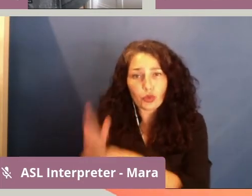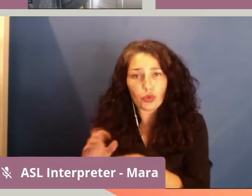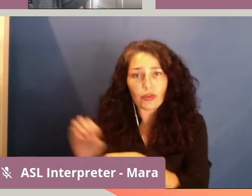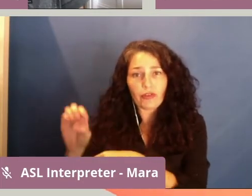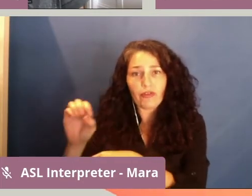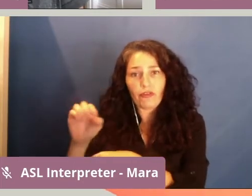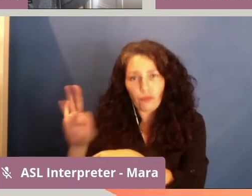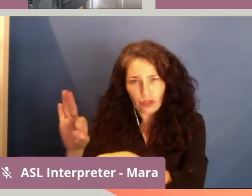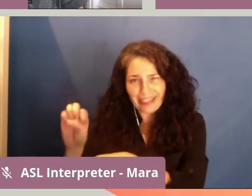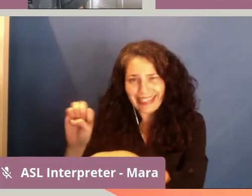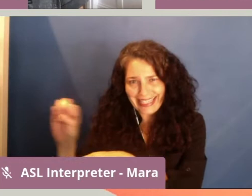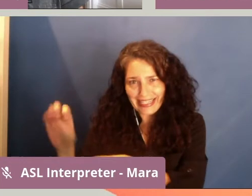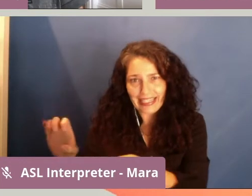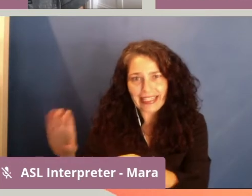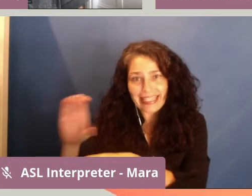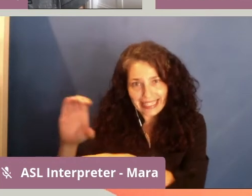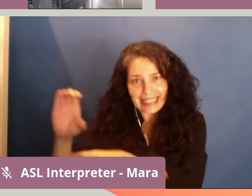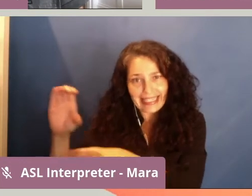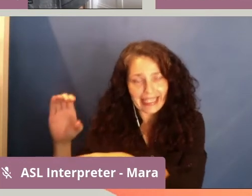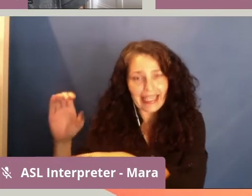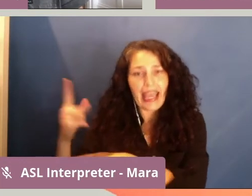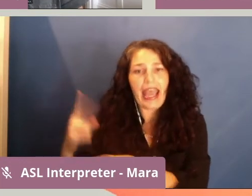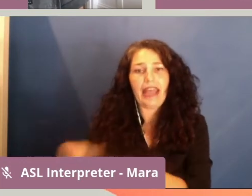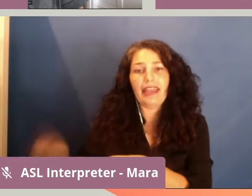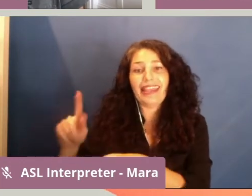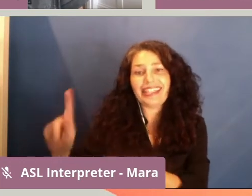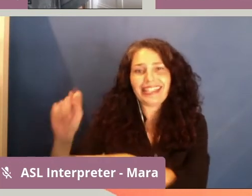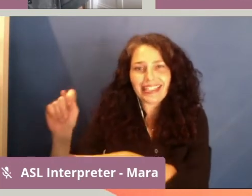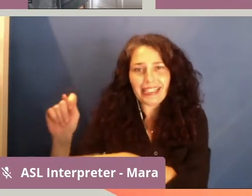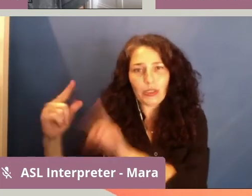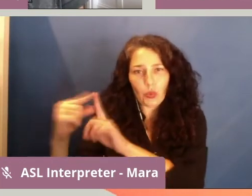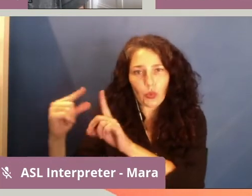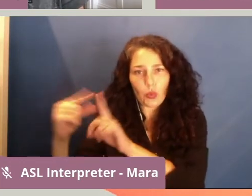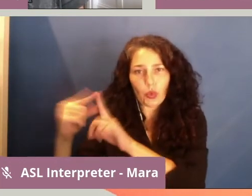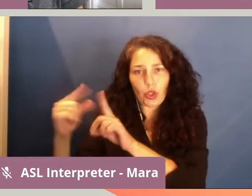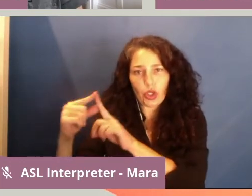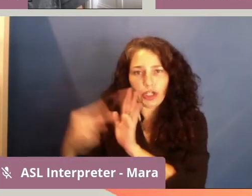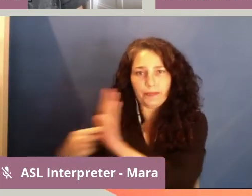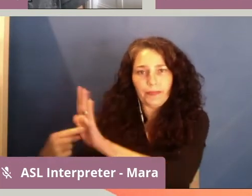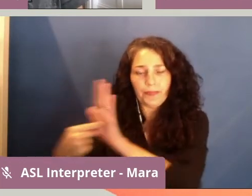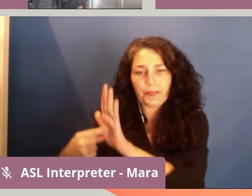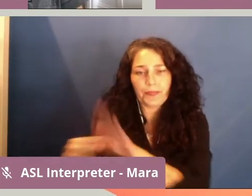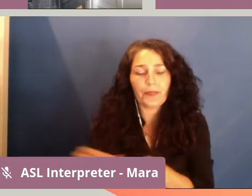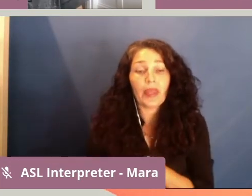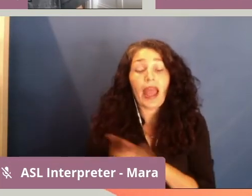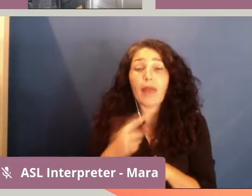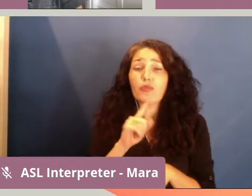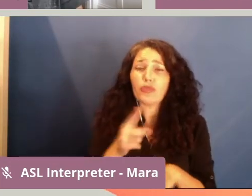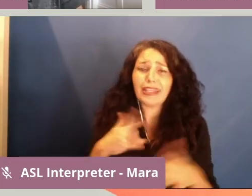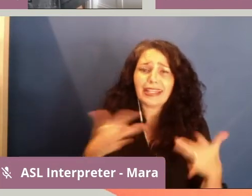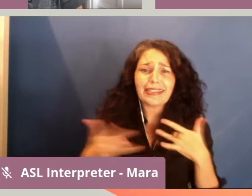"Laverne Cox Presents the T Word". I'm particularly excited for today's conversation